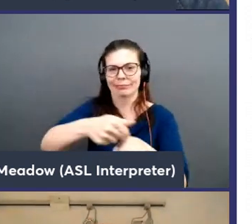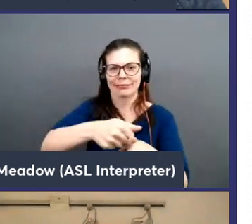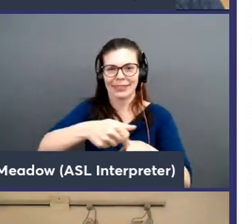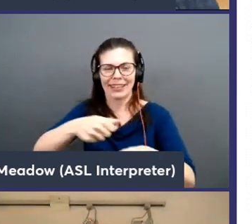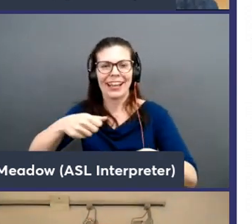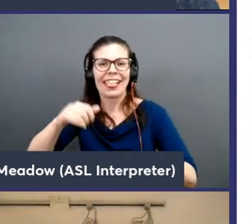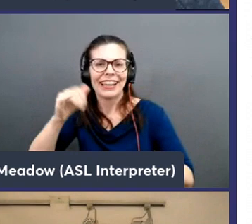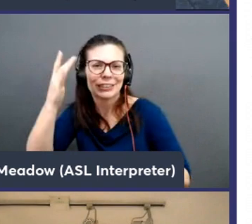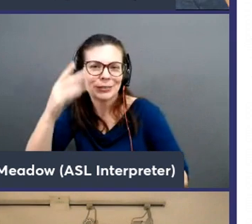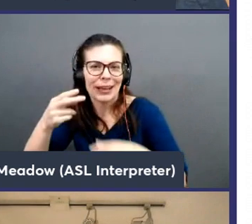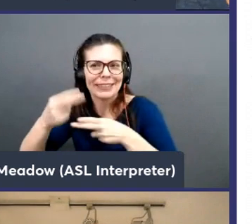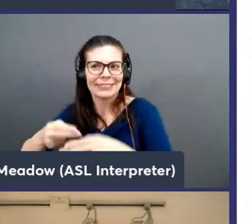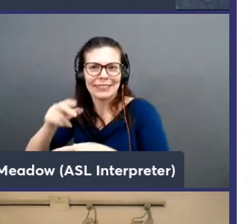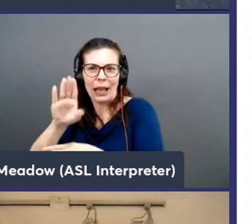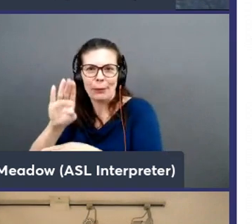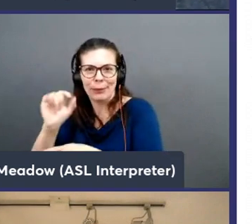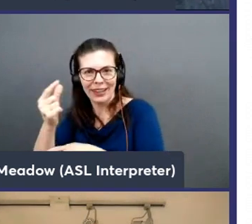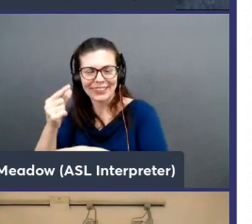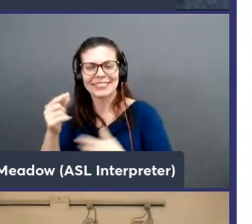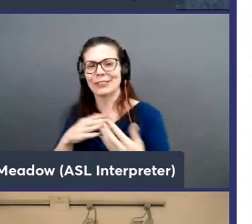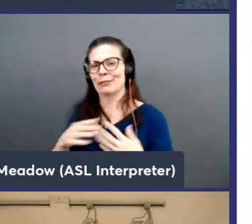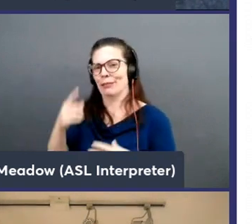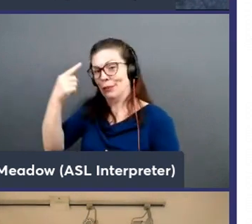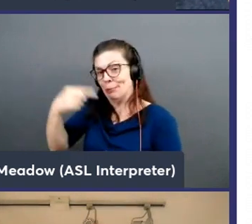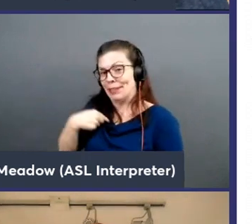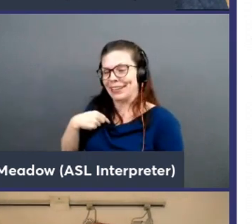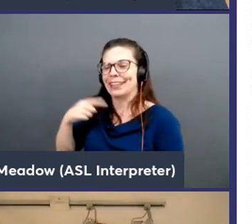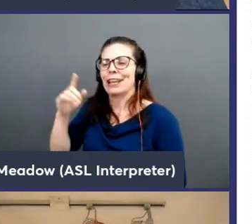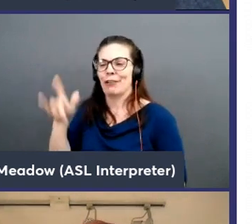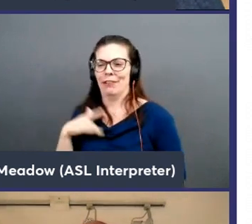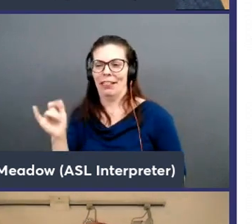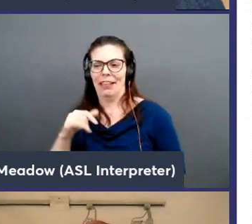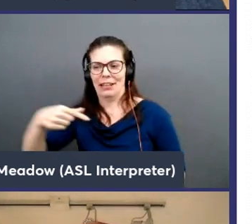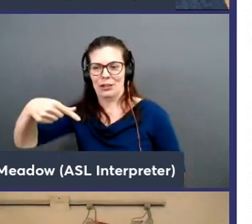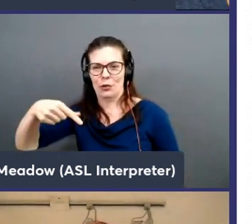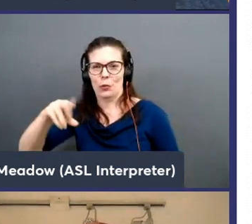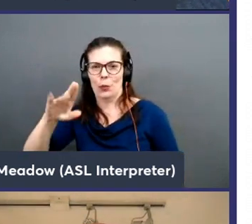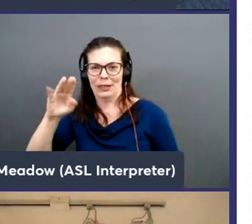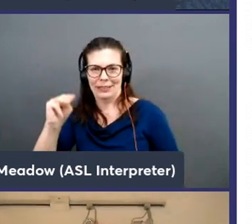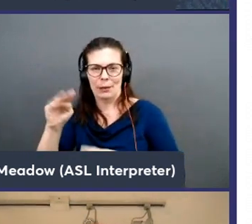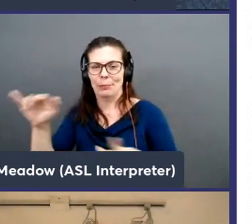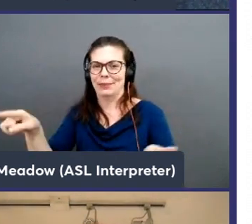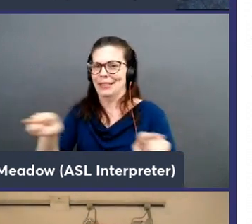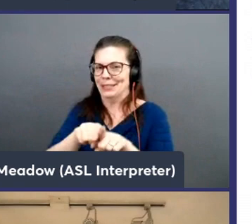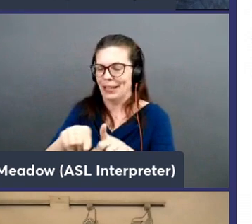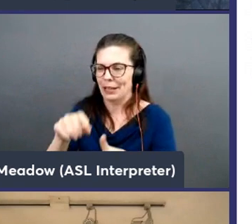So, to me, it sounds like quantum is in that same phase, where these physical devices